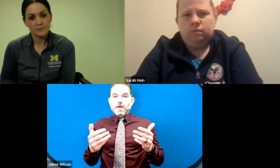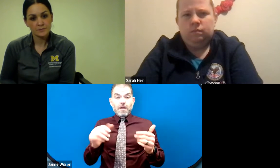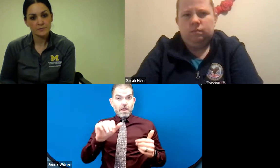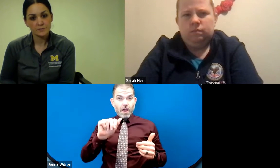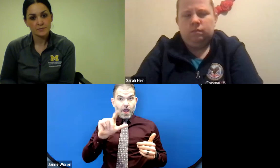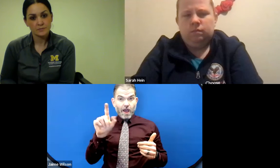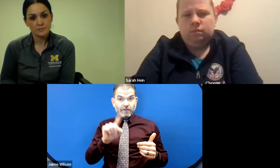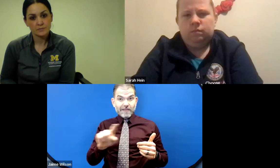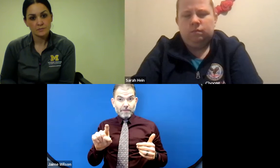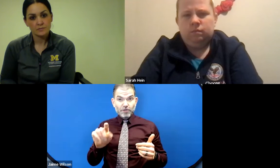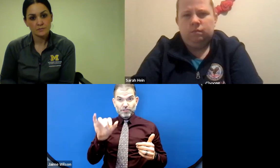ASL Interpreter: over about 10 years.